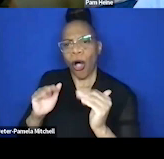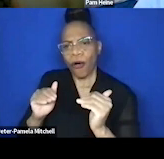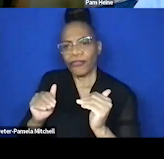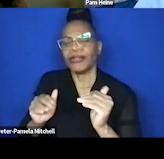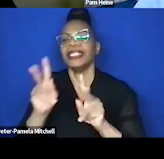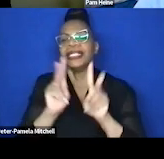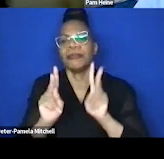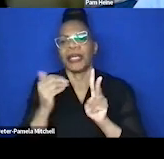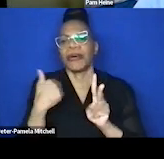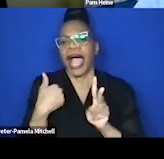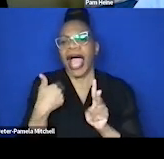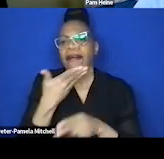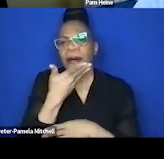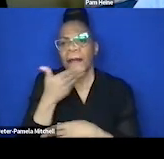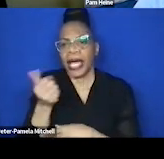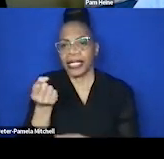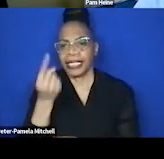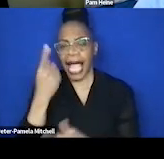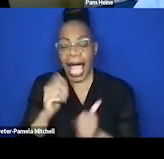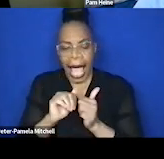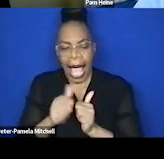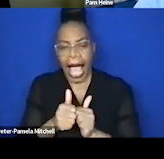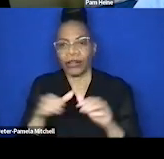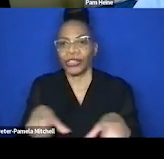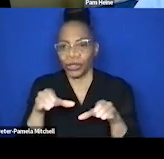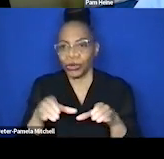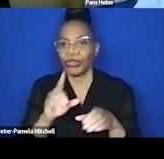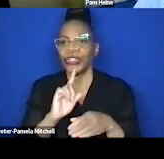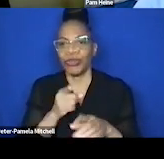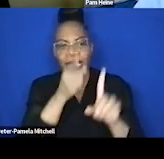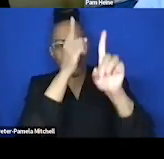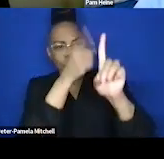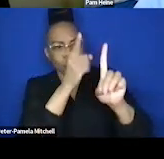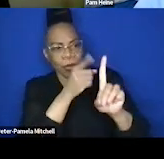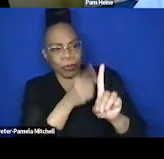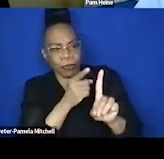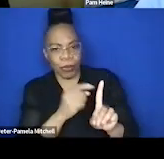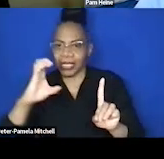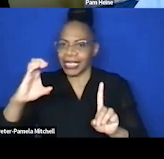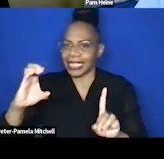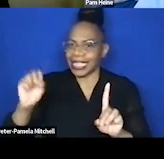on how to do that themselves. And you've hit on all the Cs that SOAR discusses.